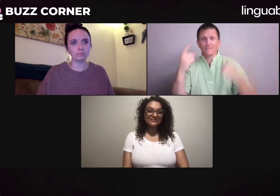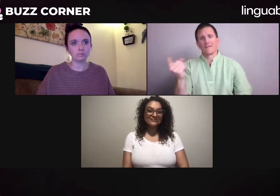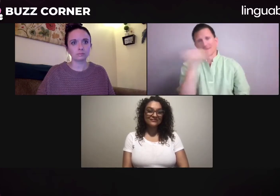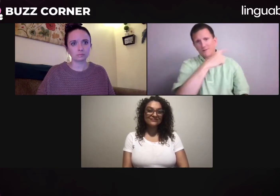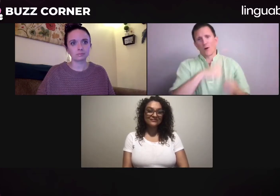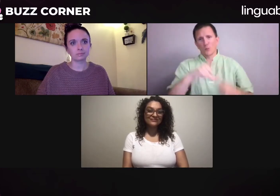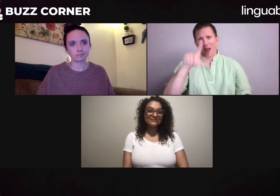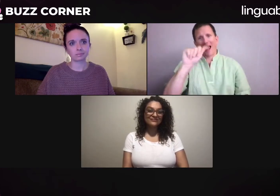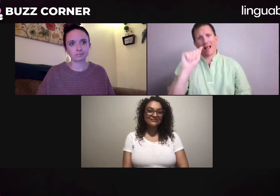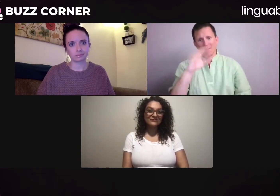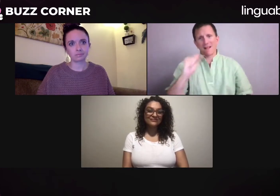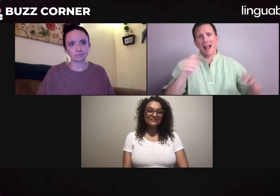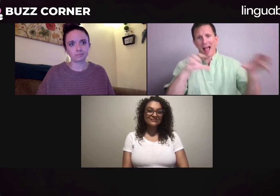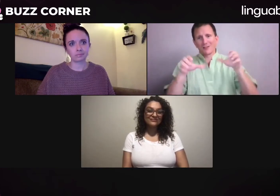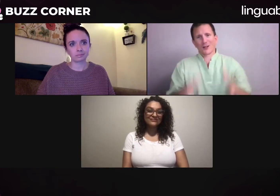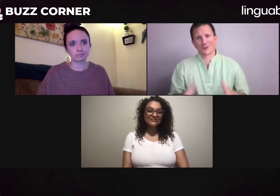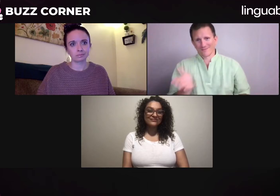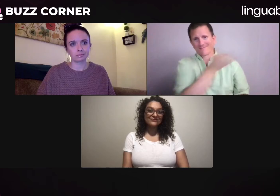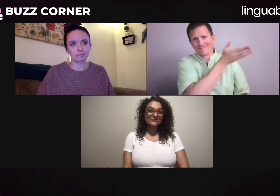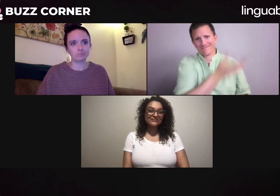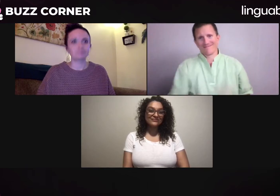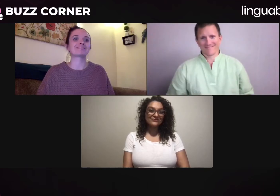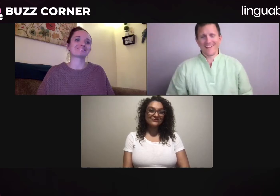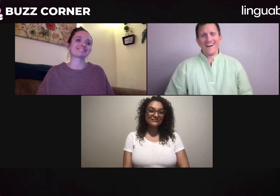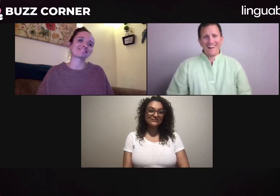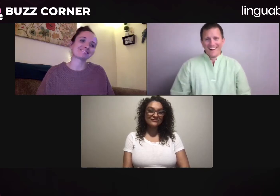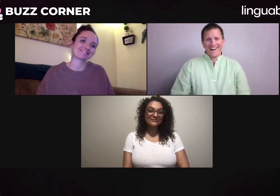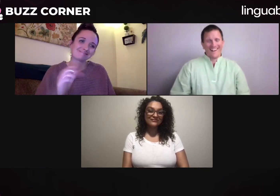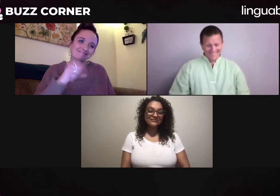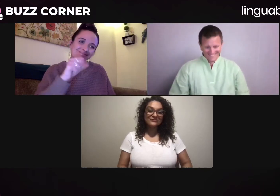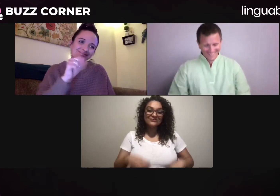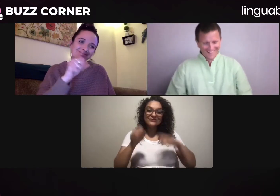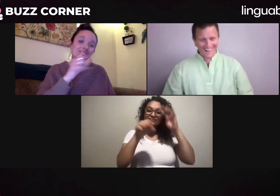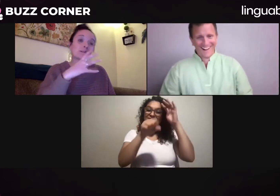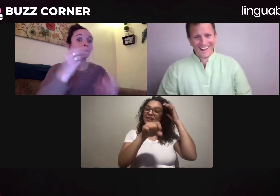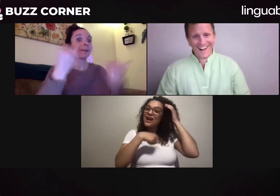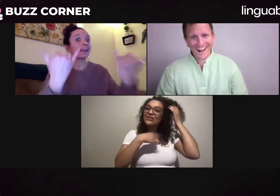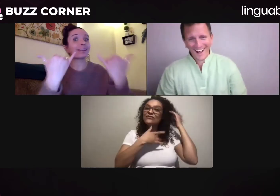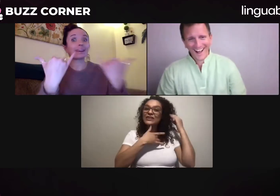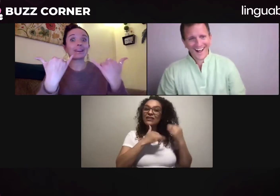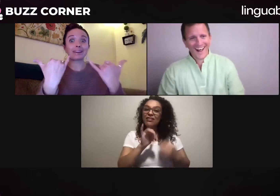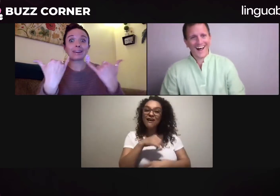if they want the spotlights on them, go to L.A., be an actor. Yeah.